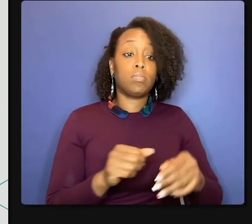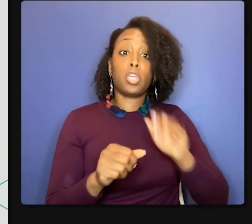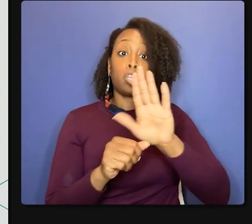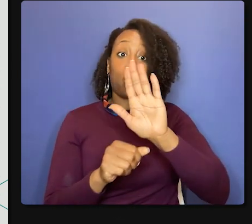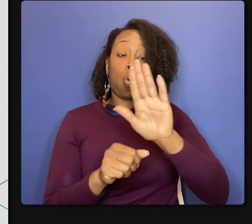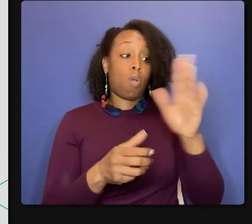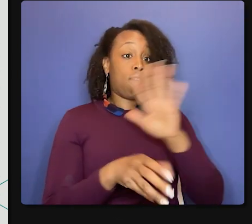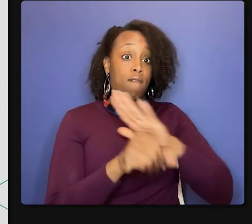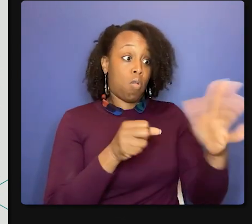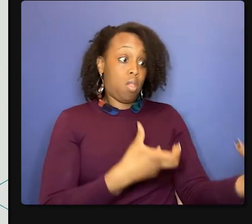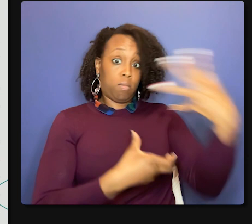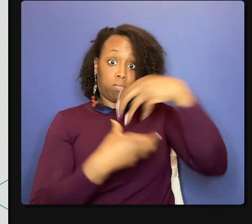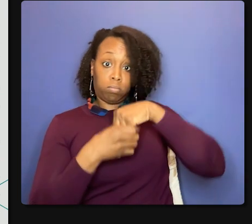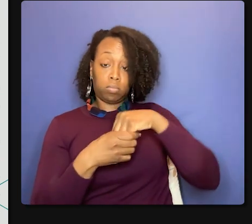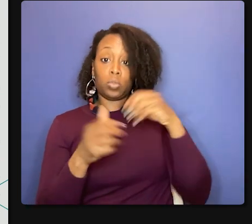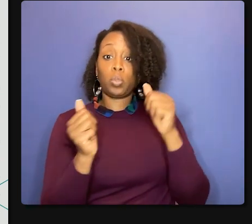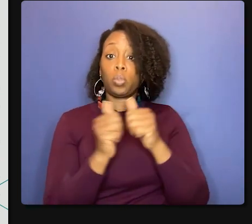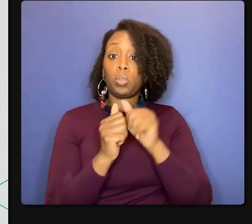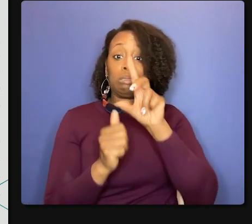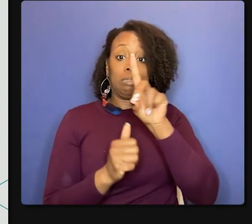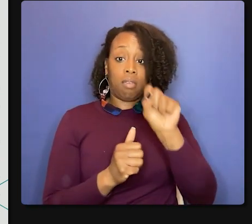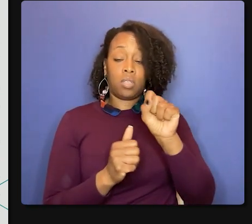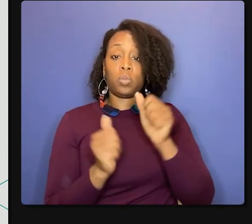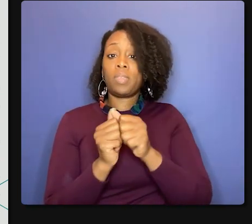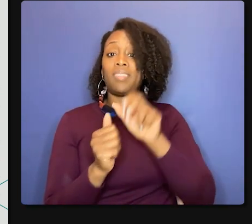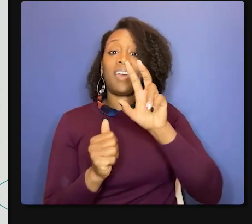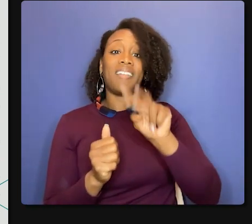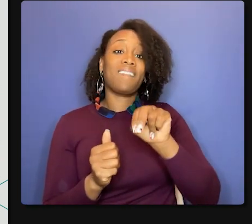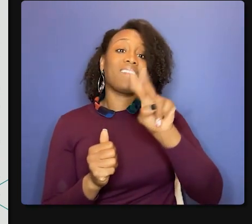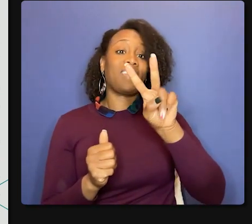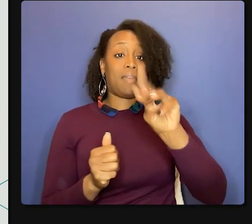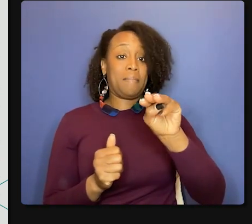DirectStorage with an NVMe SSD on Windows 11